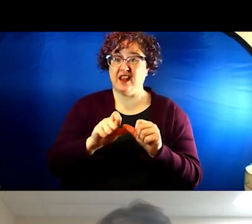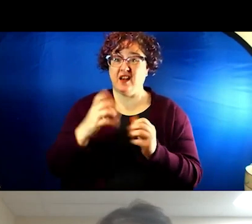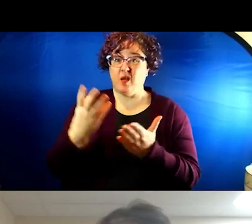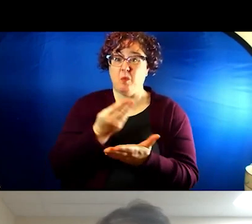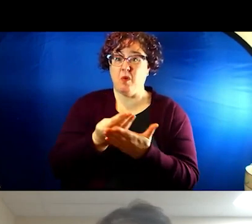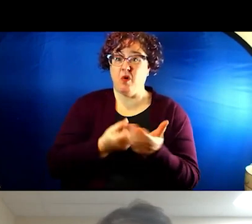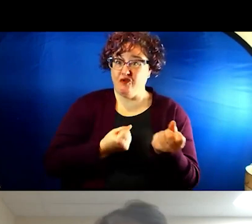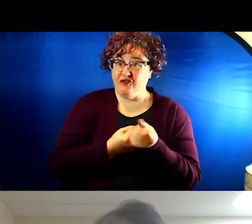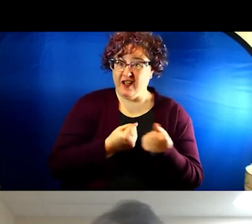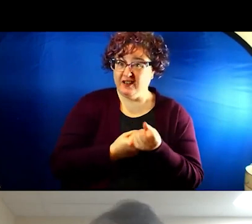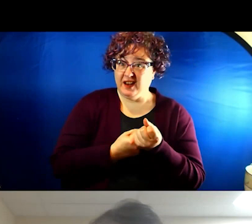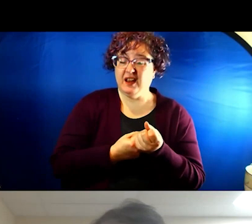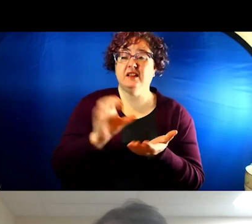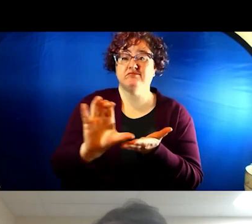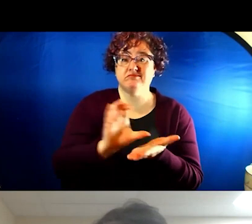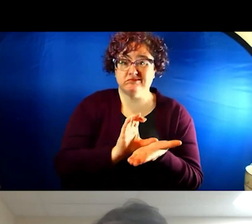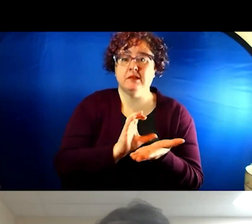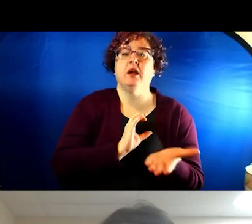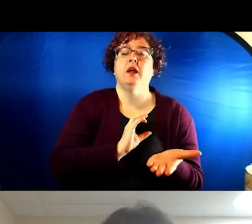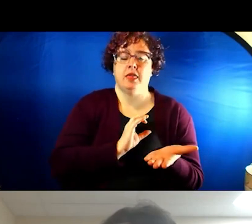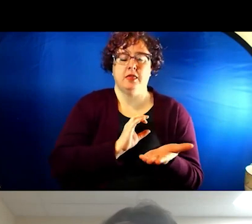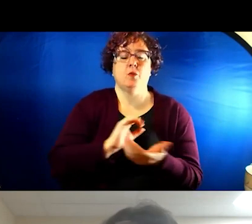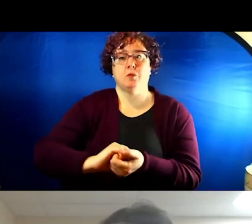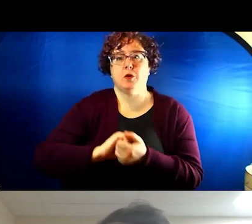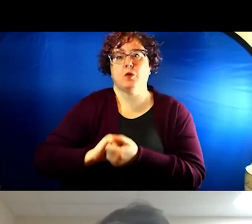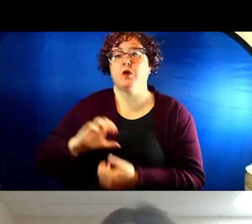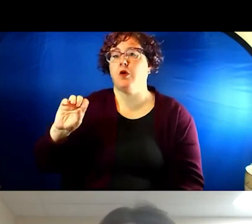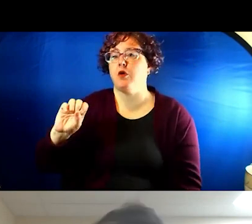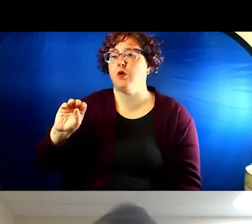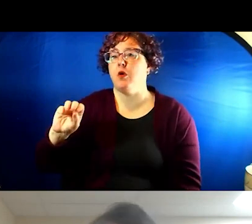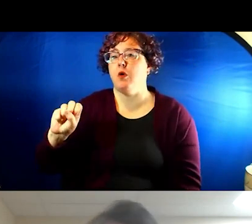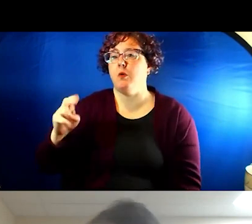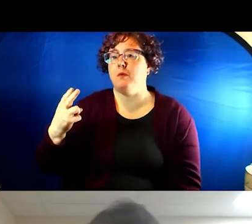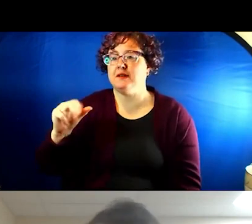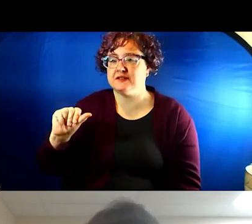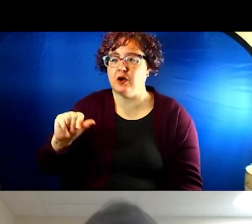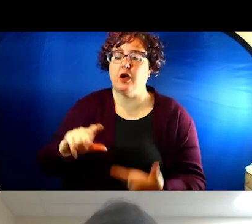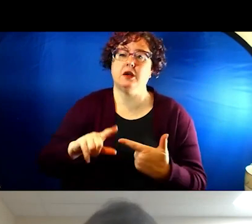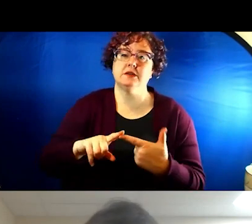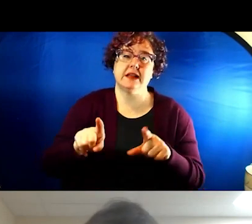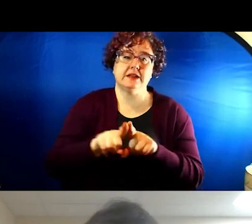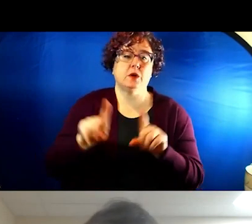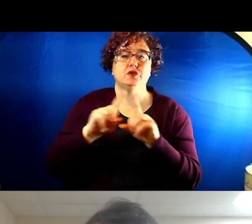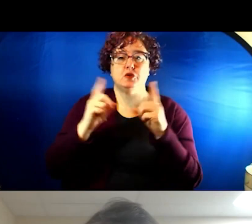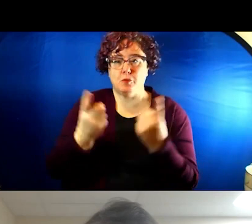WE ARE GOING TO WORK IN COLLABORATION WITH OSAM AND MEDICAID AND